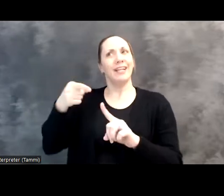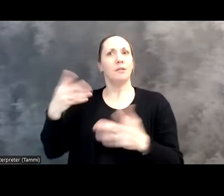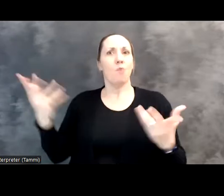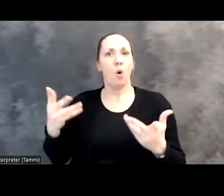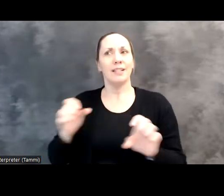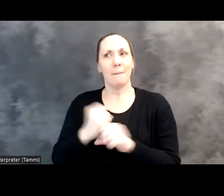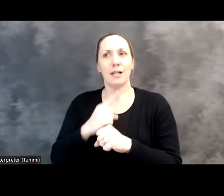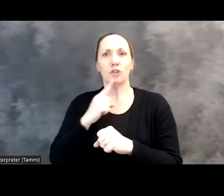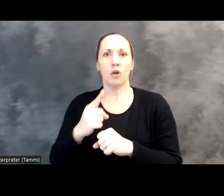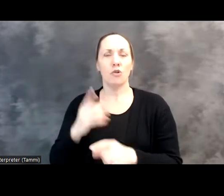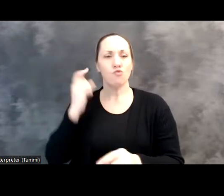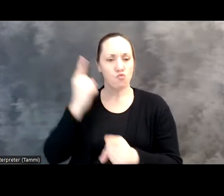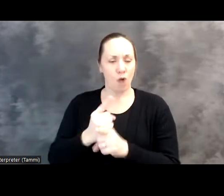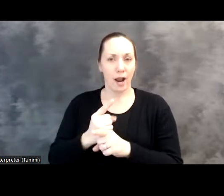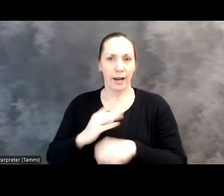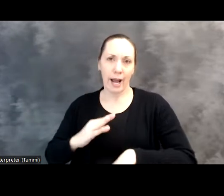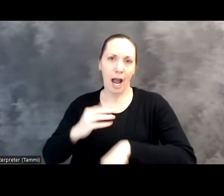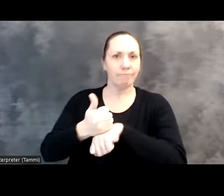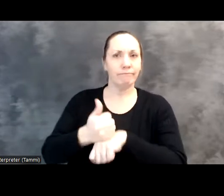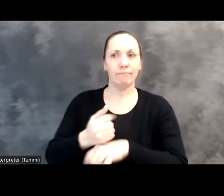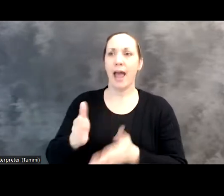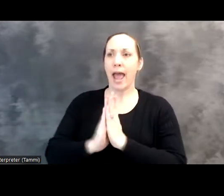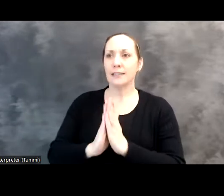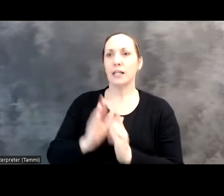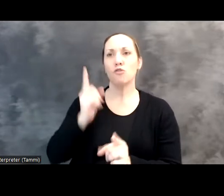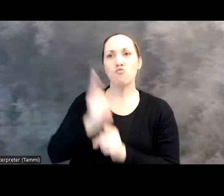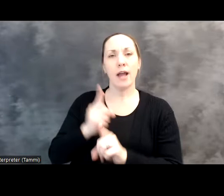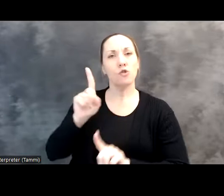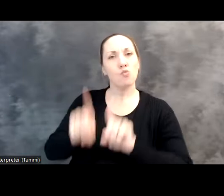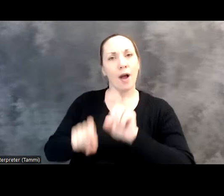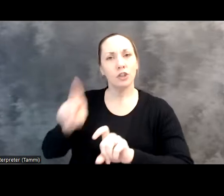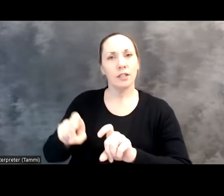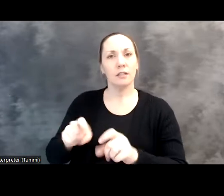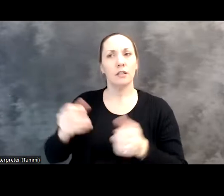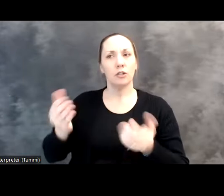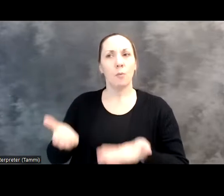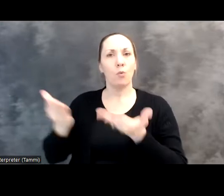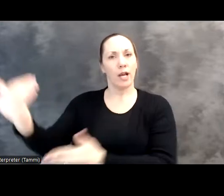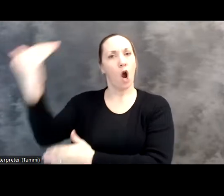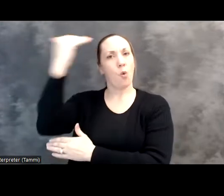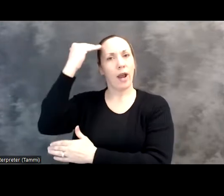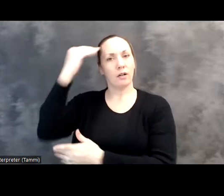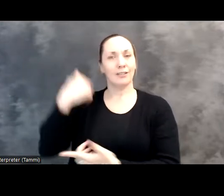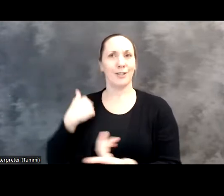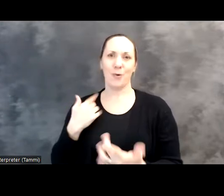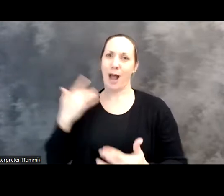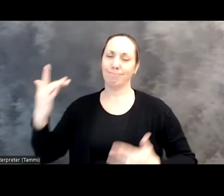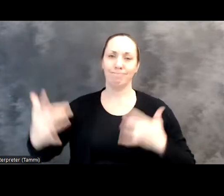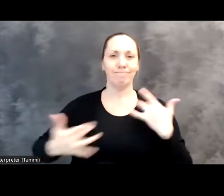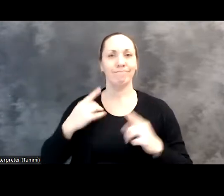important that we have similar to today, the whole symposium, it is putting the right actors together and asking the